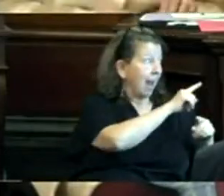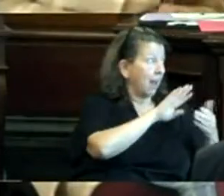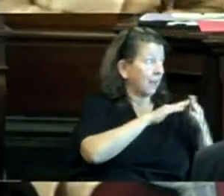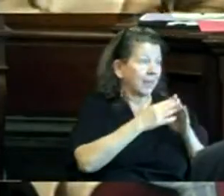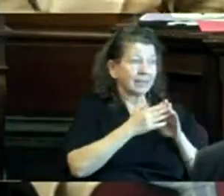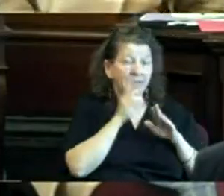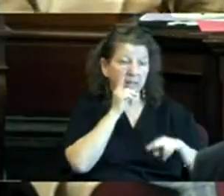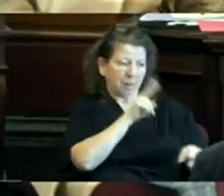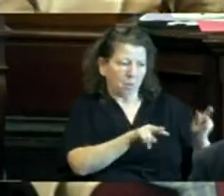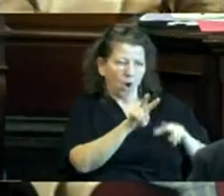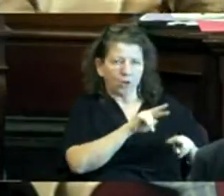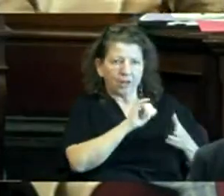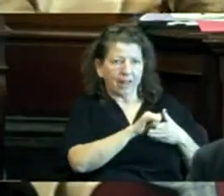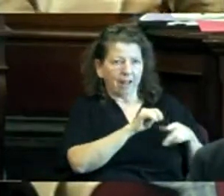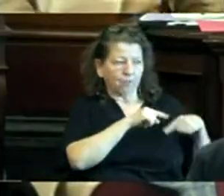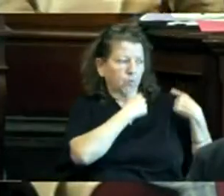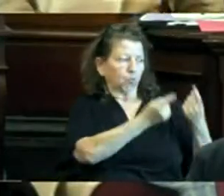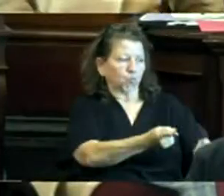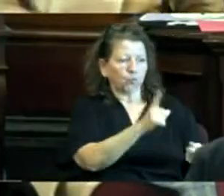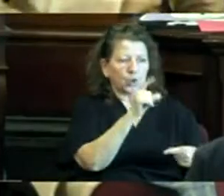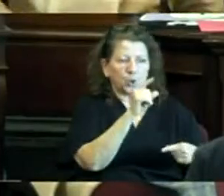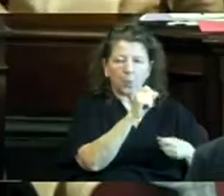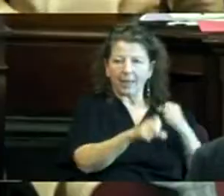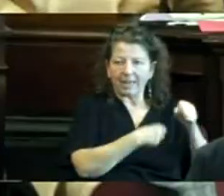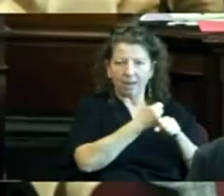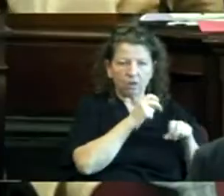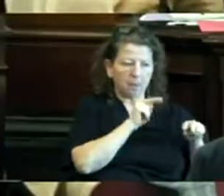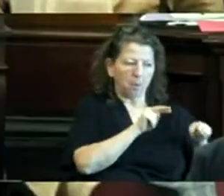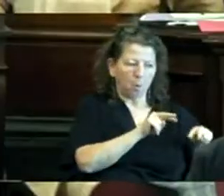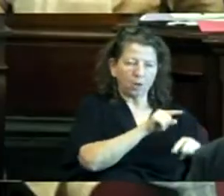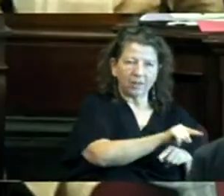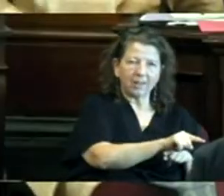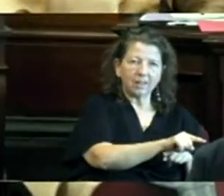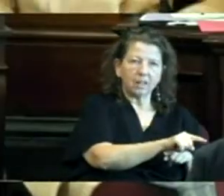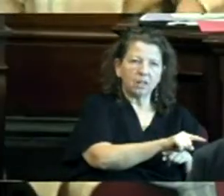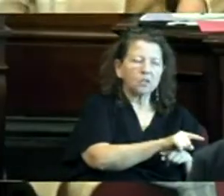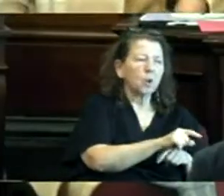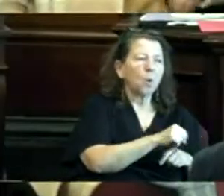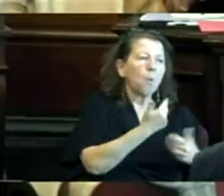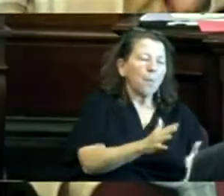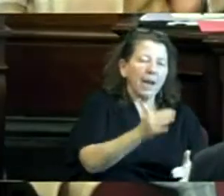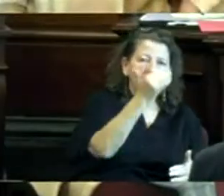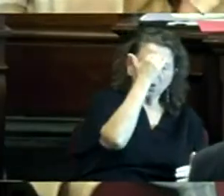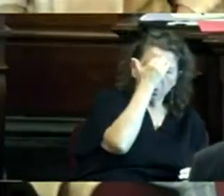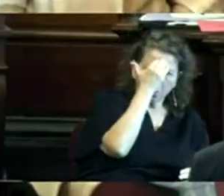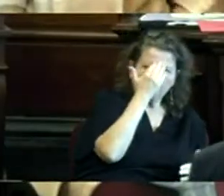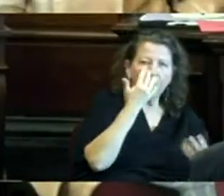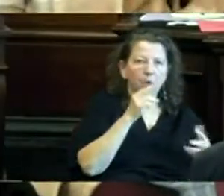problem. Pretty good results, all things considered. And the city, to its credit, has been